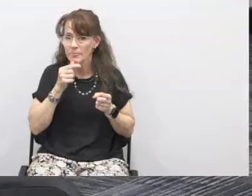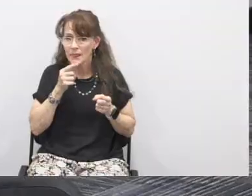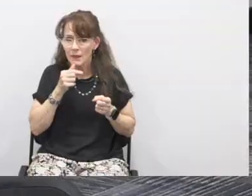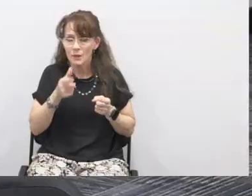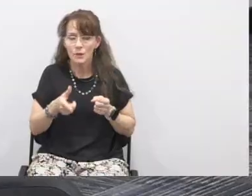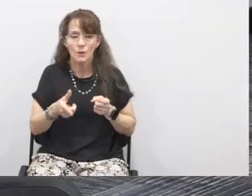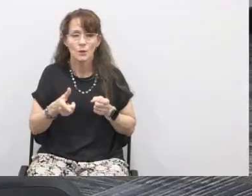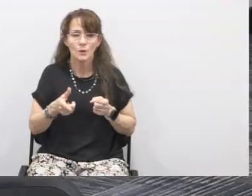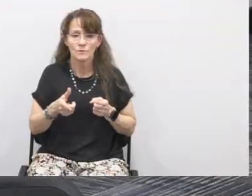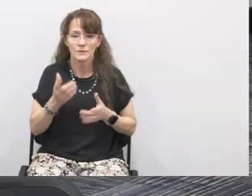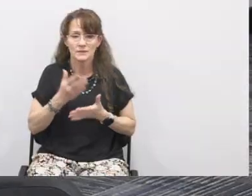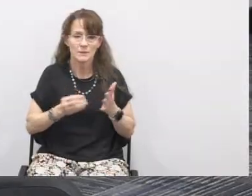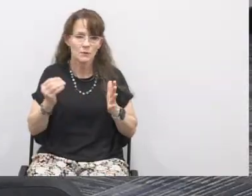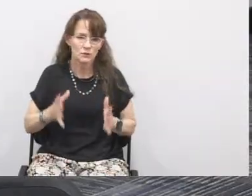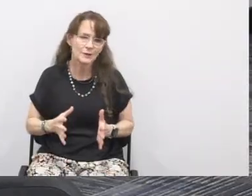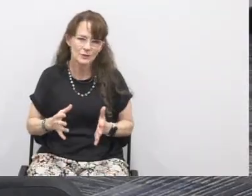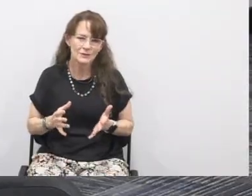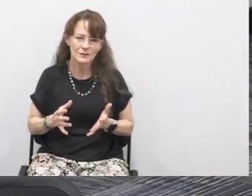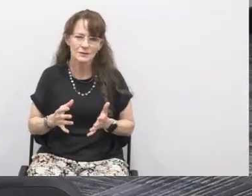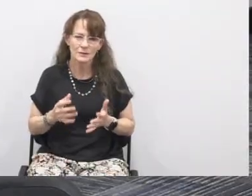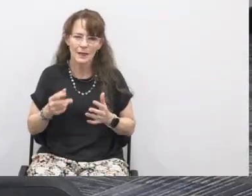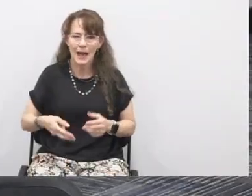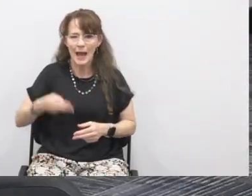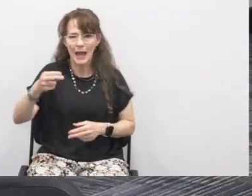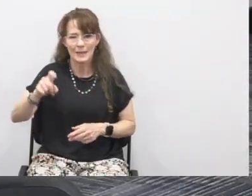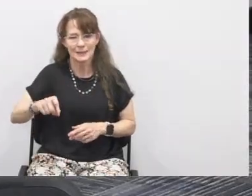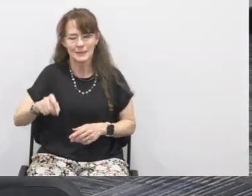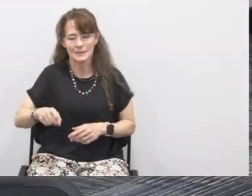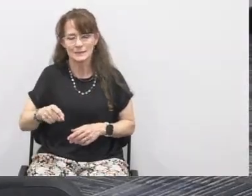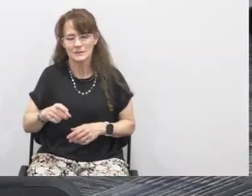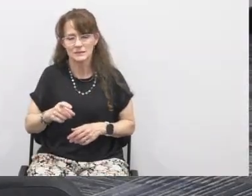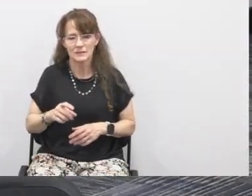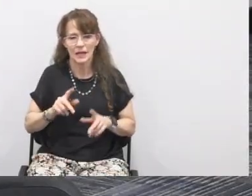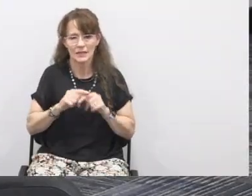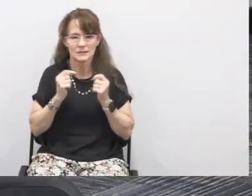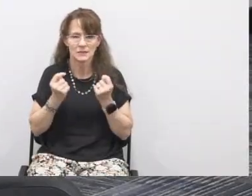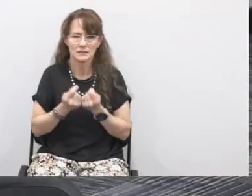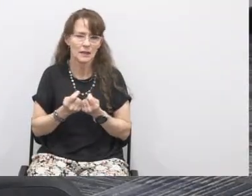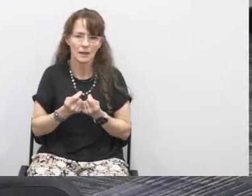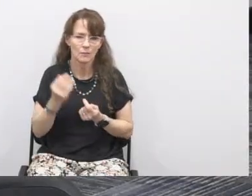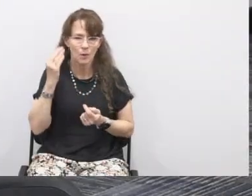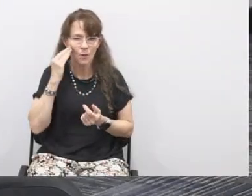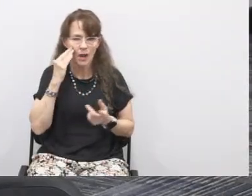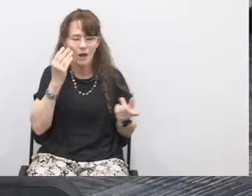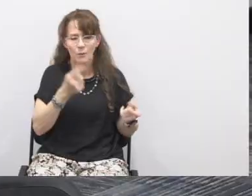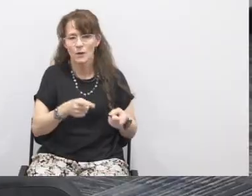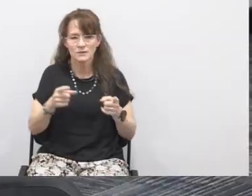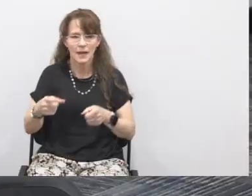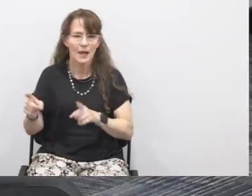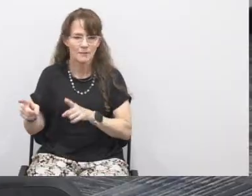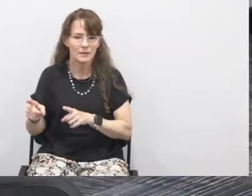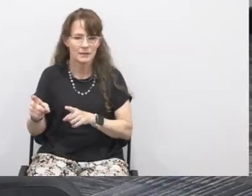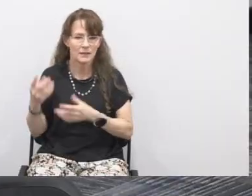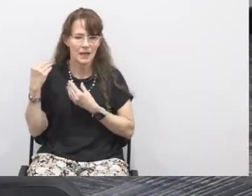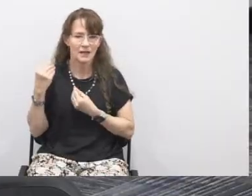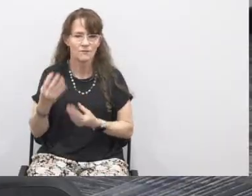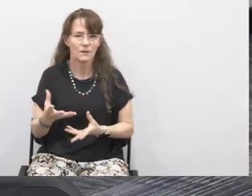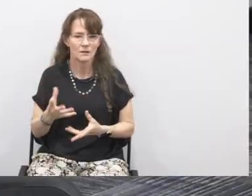which are some of our students who are our high-need students, so that as a team we're aware of what's happening. And then that information was then passed down